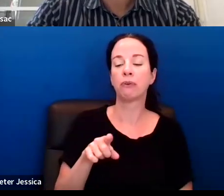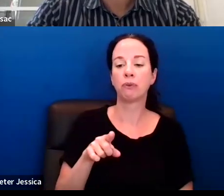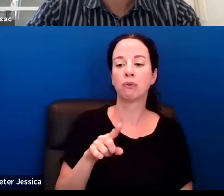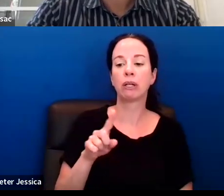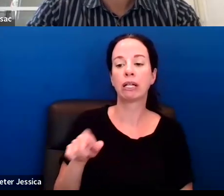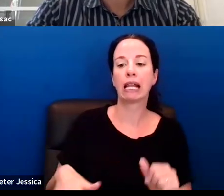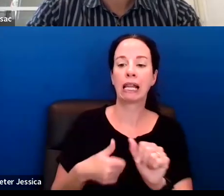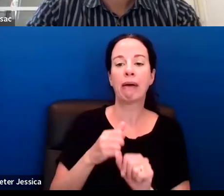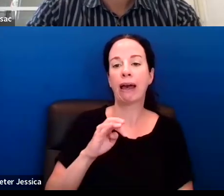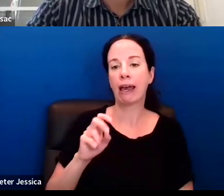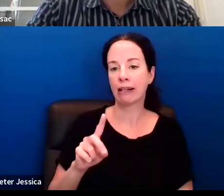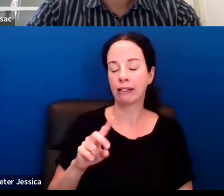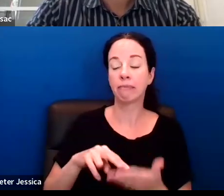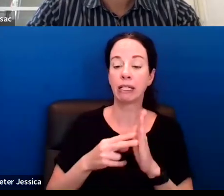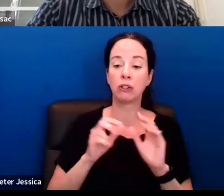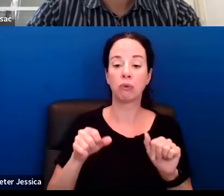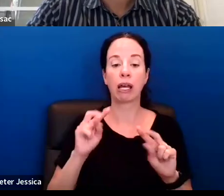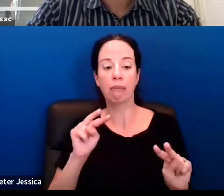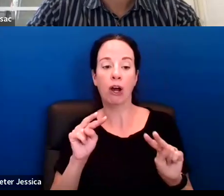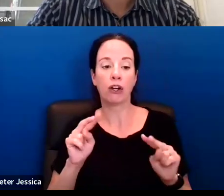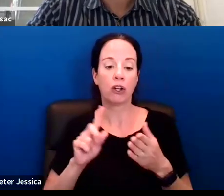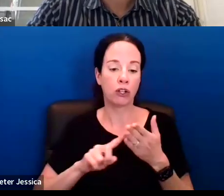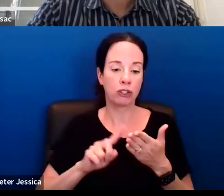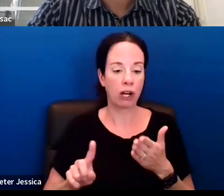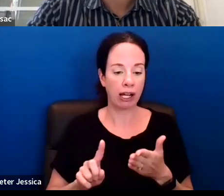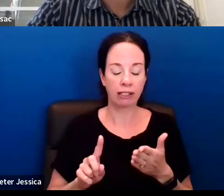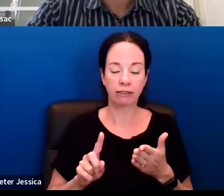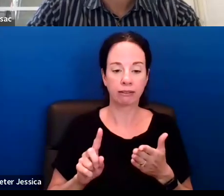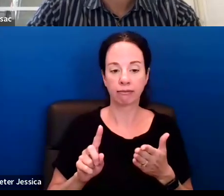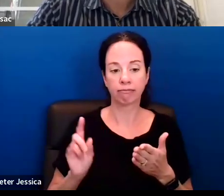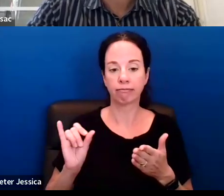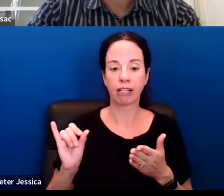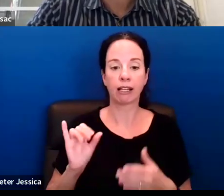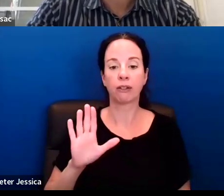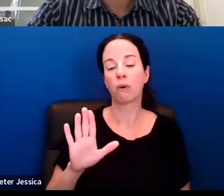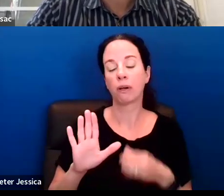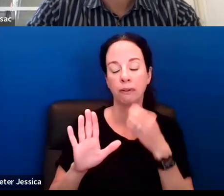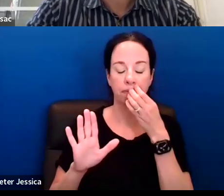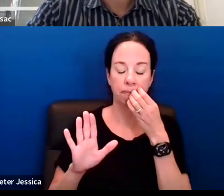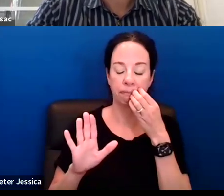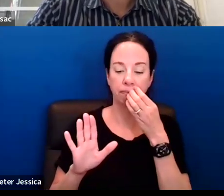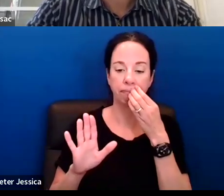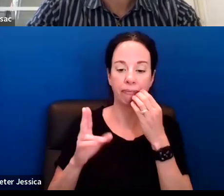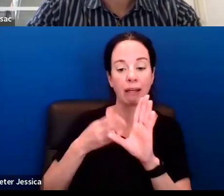where you are going to be able to monitor and track your, the participants that might be in